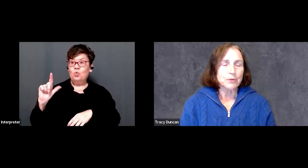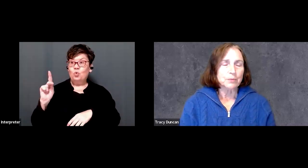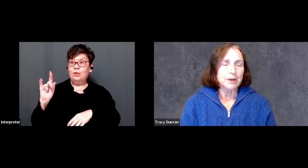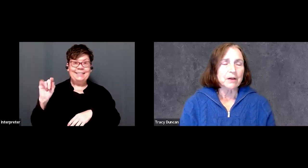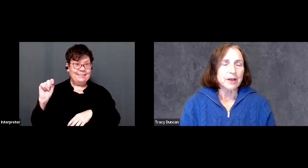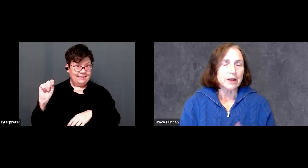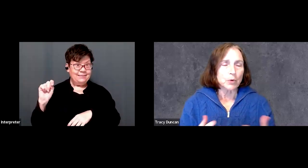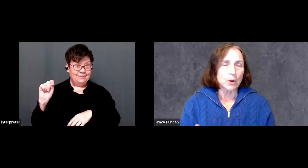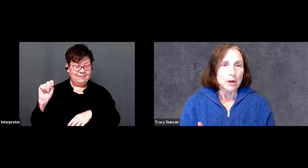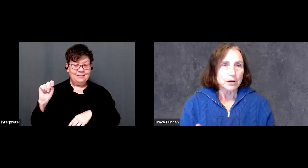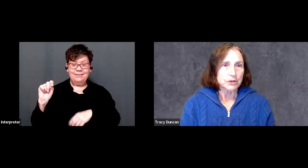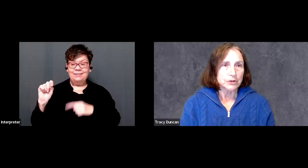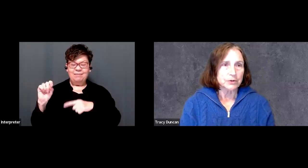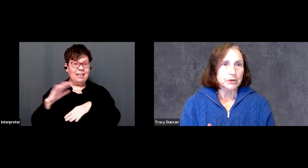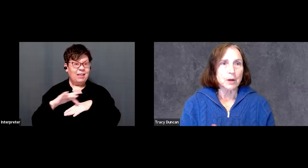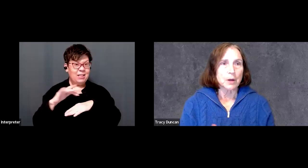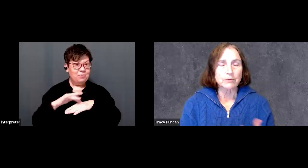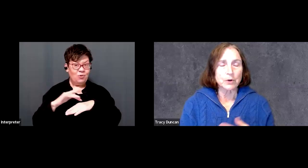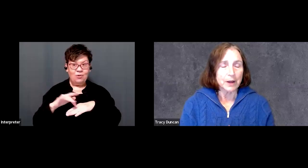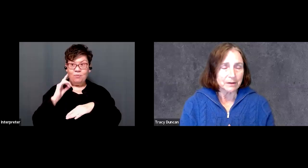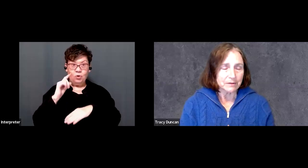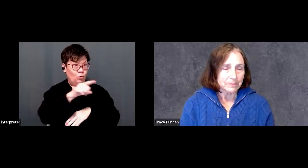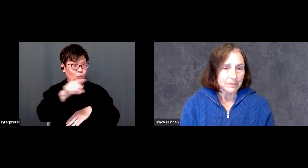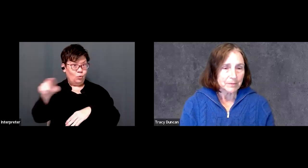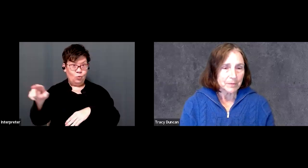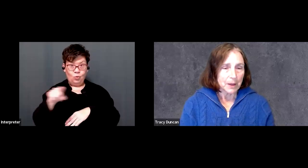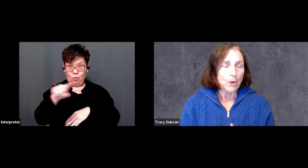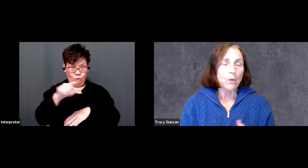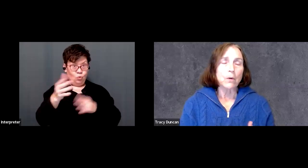that would be available to you upon request,